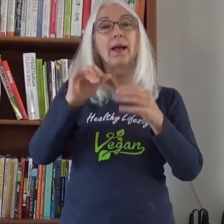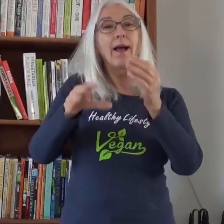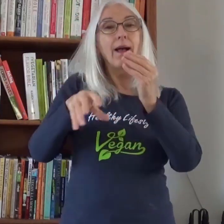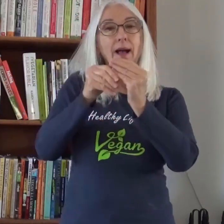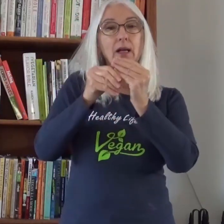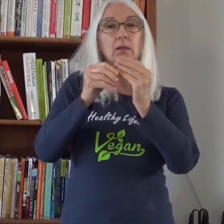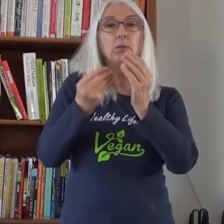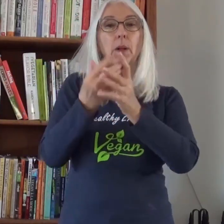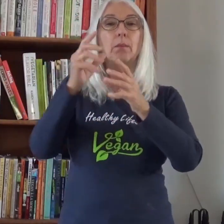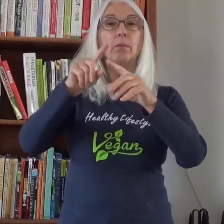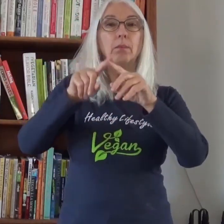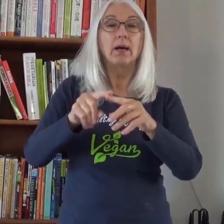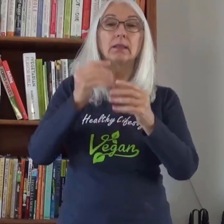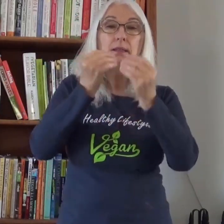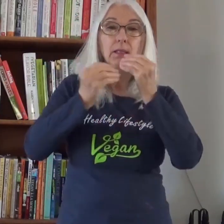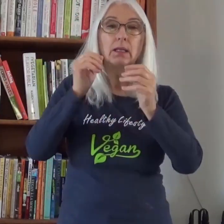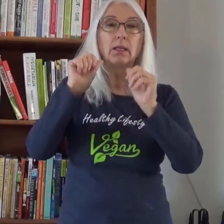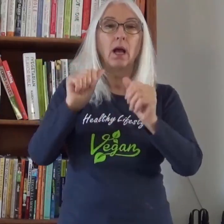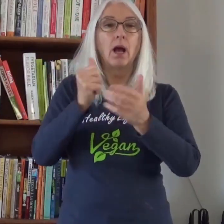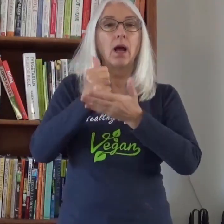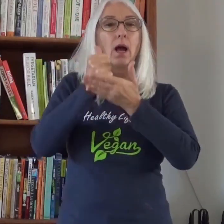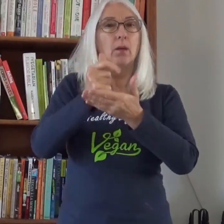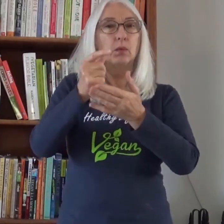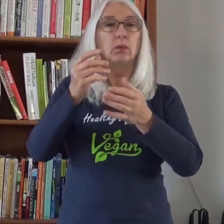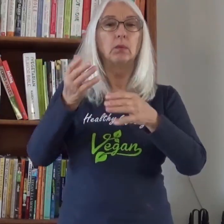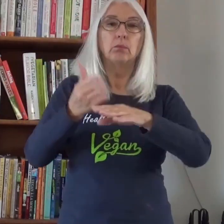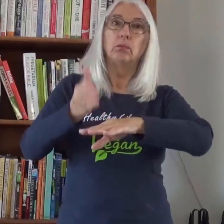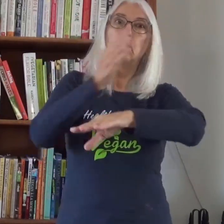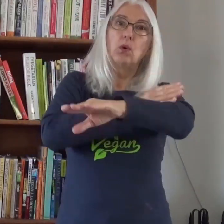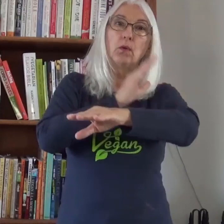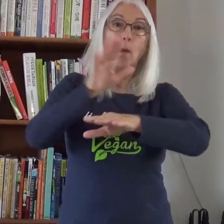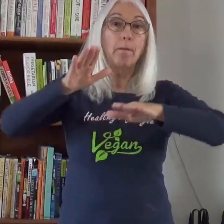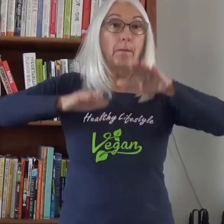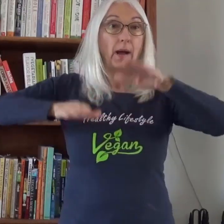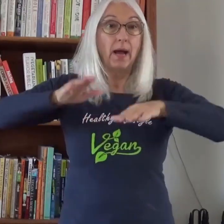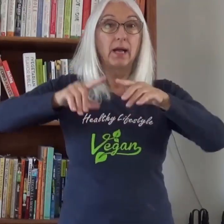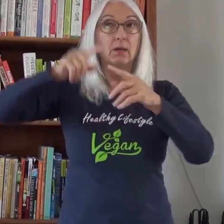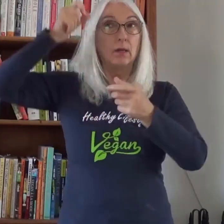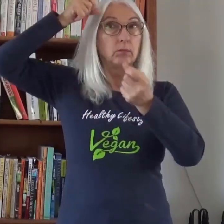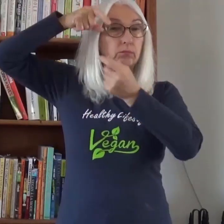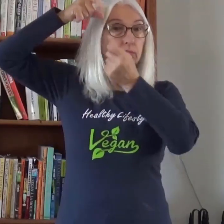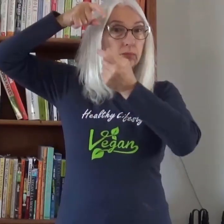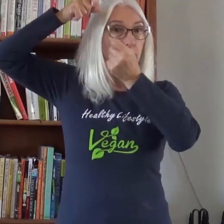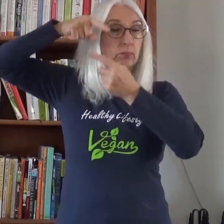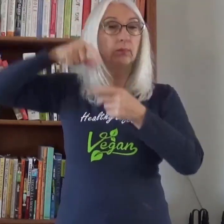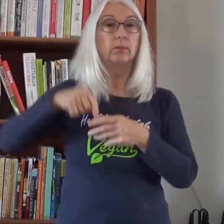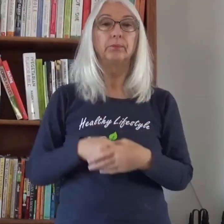In addition, plant-based foods can help restore balance to neurotransmitters.